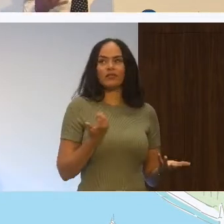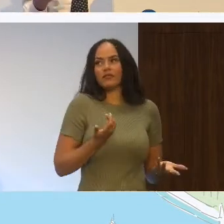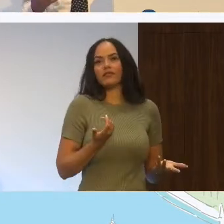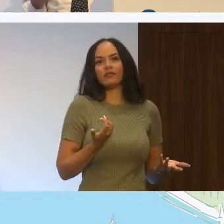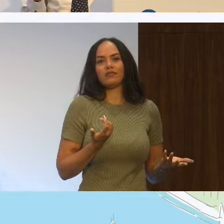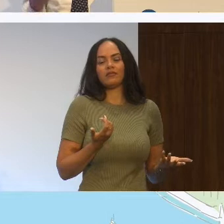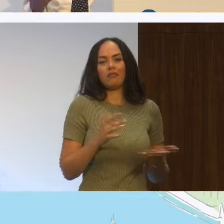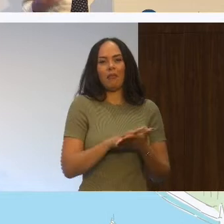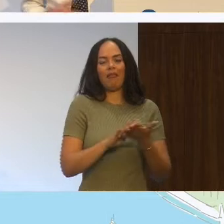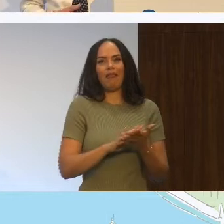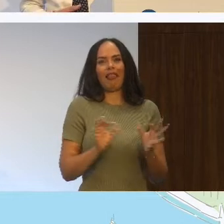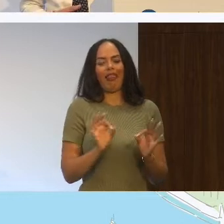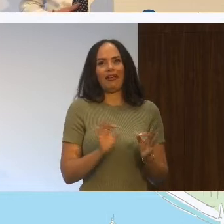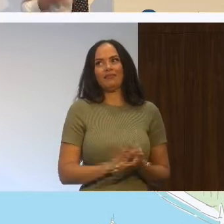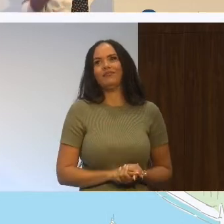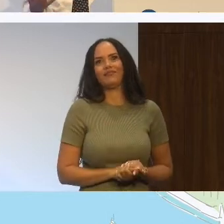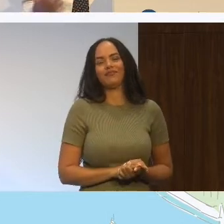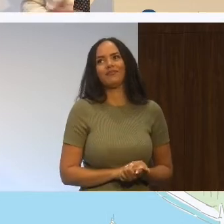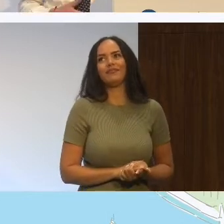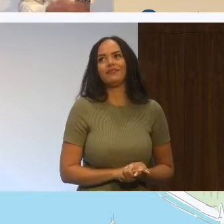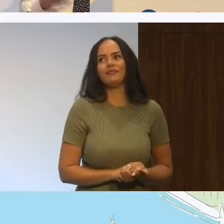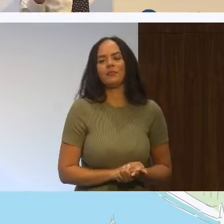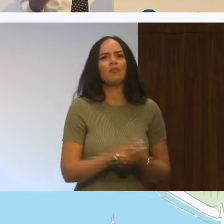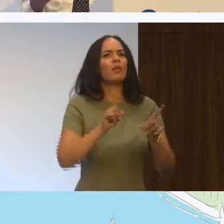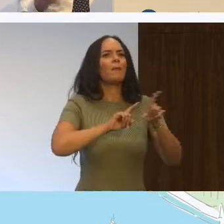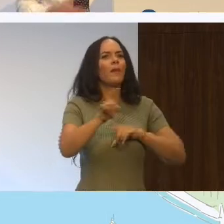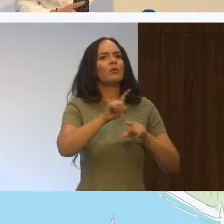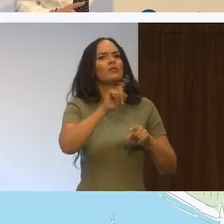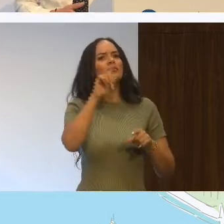patient load, I see most of the people, I see middle aged women